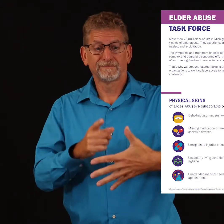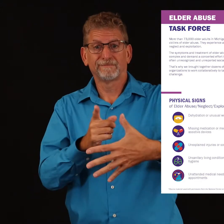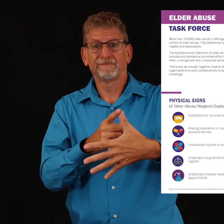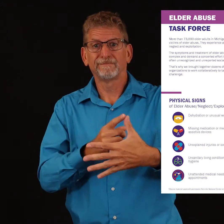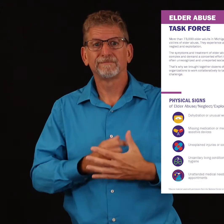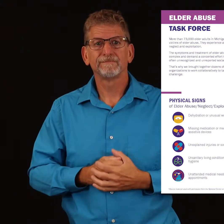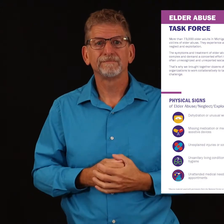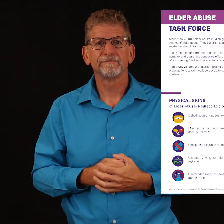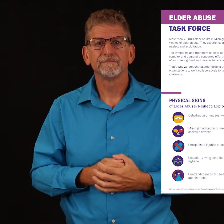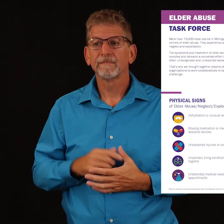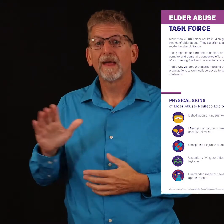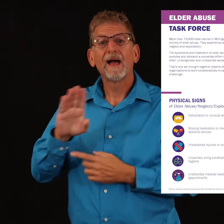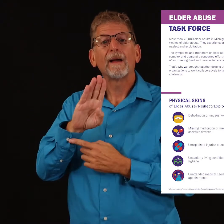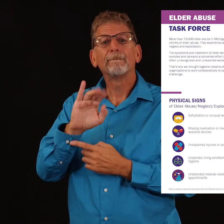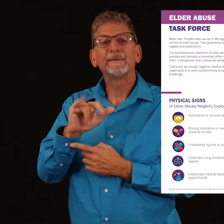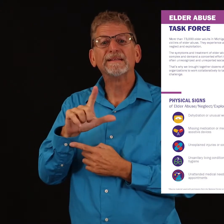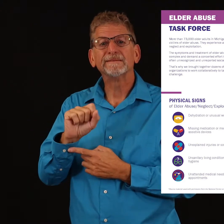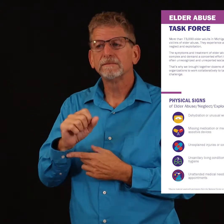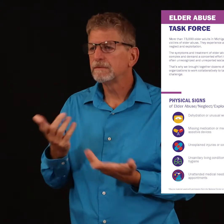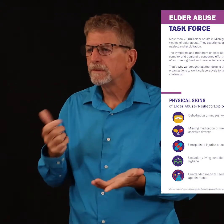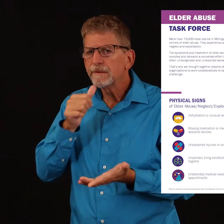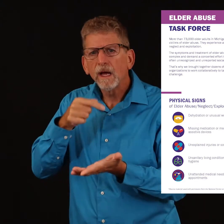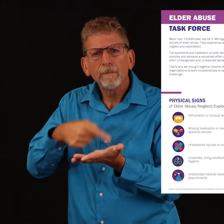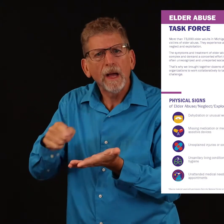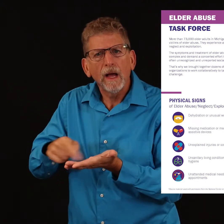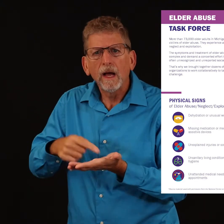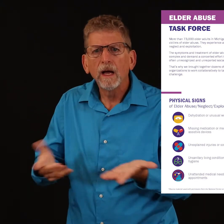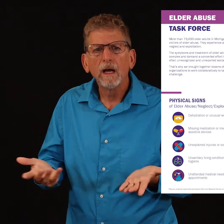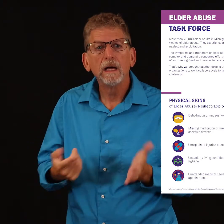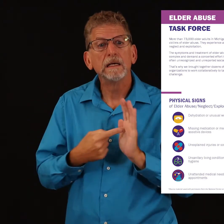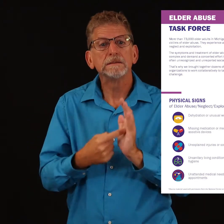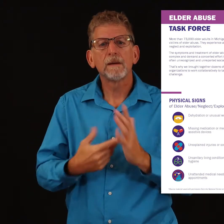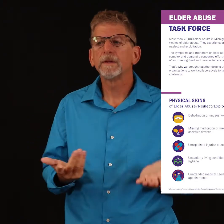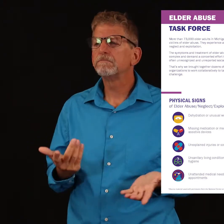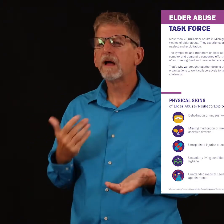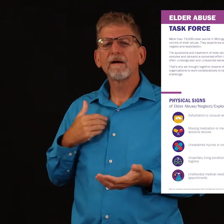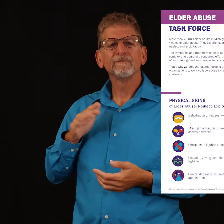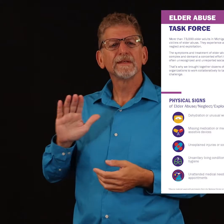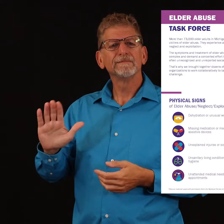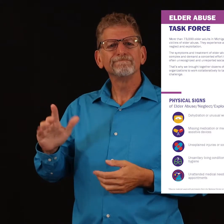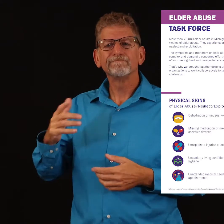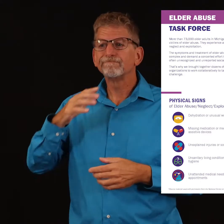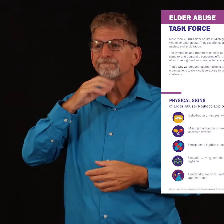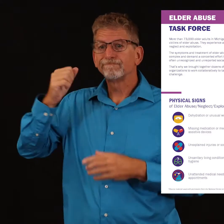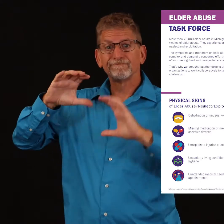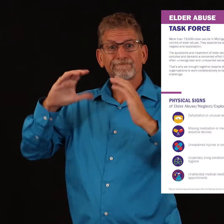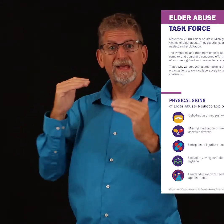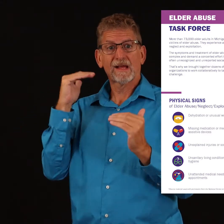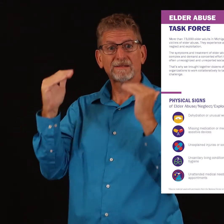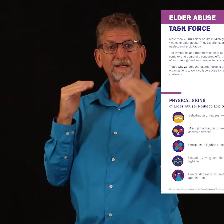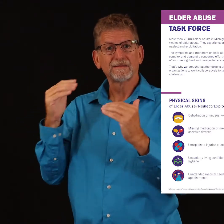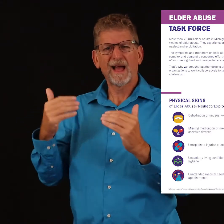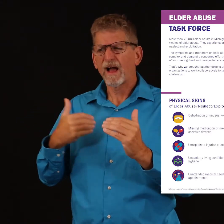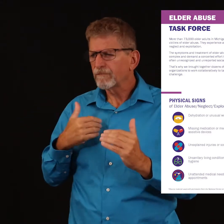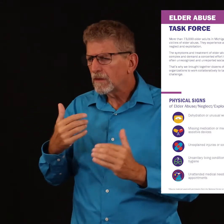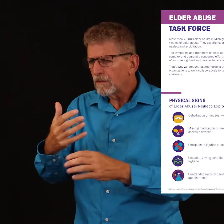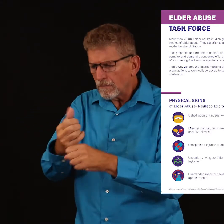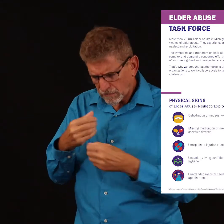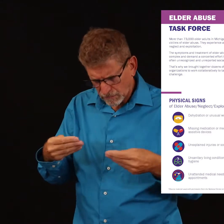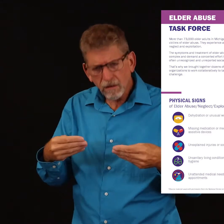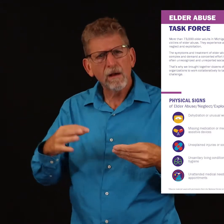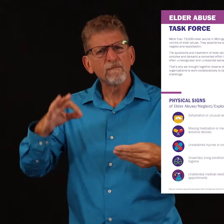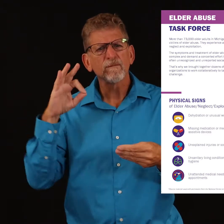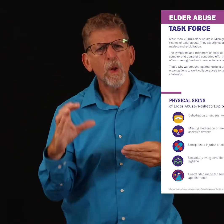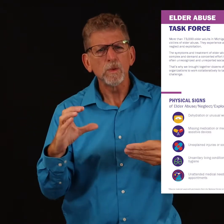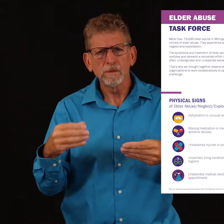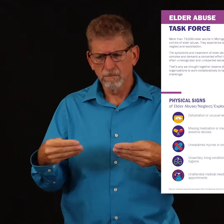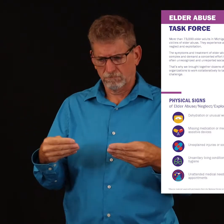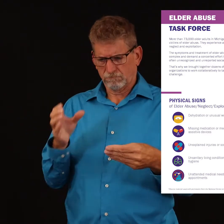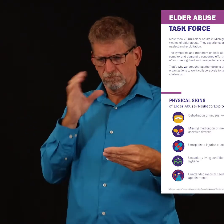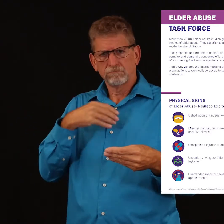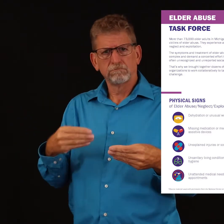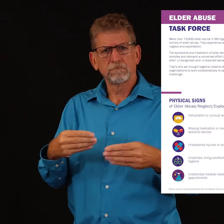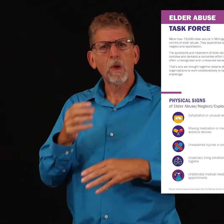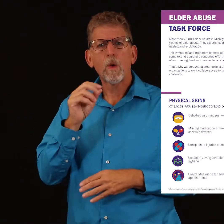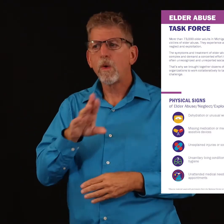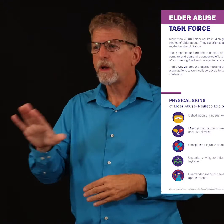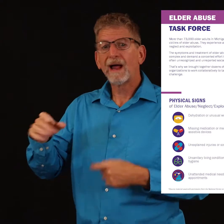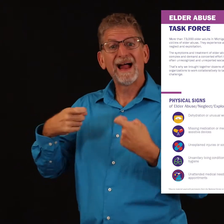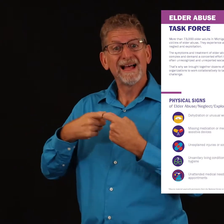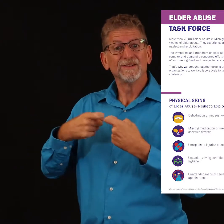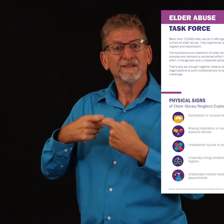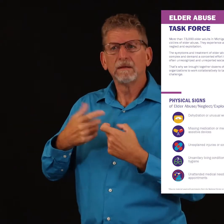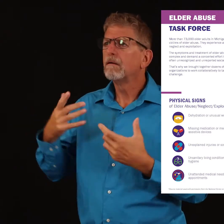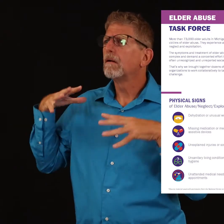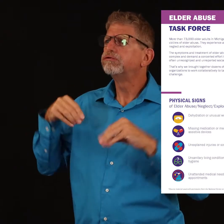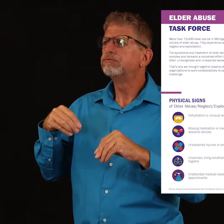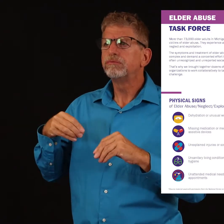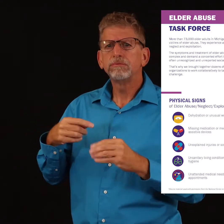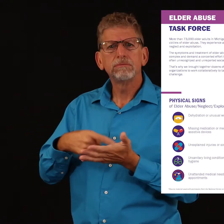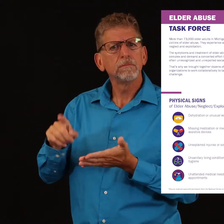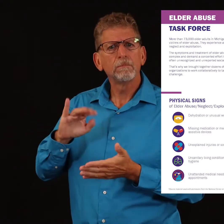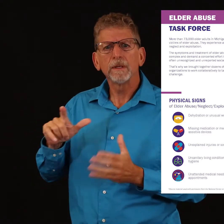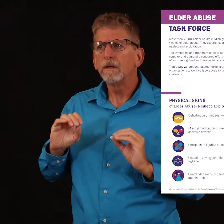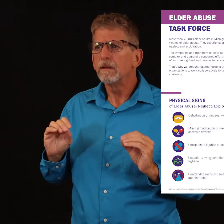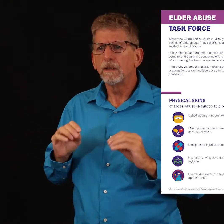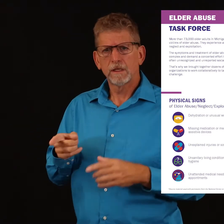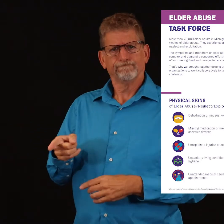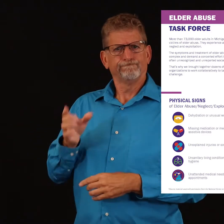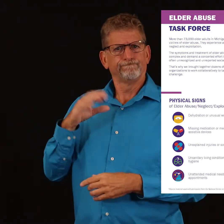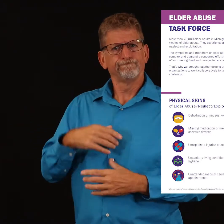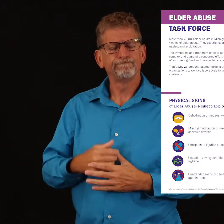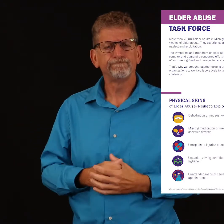Unpaid bills for example elder adult receives foreclosure warnings, electricity is shut off